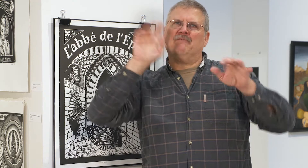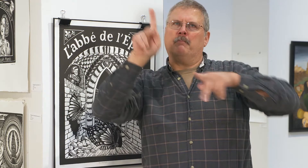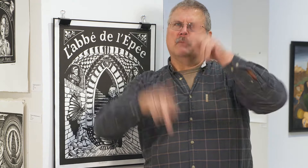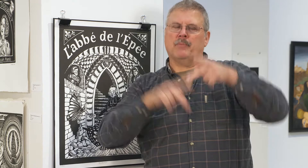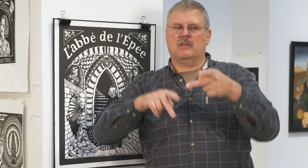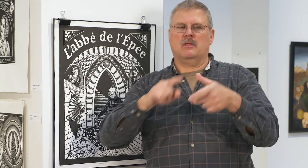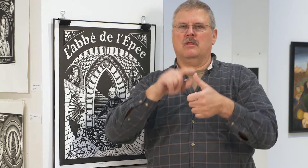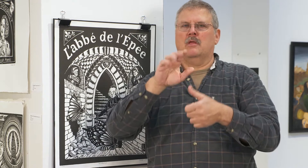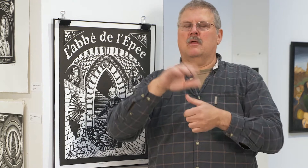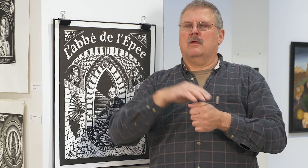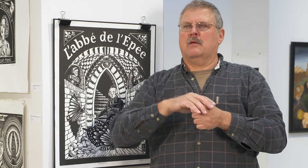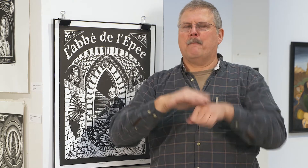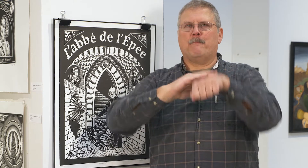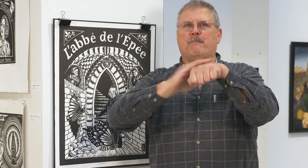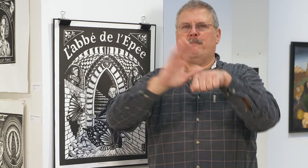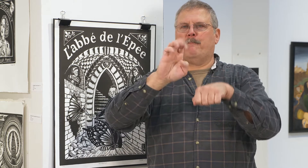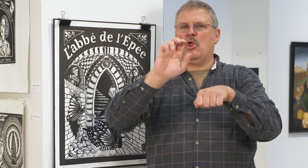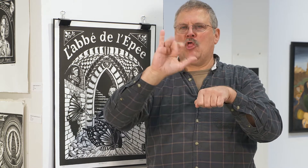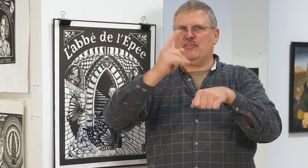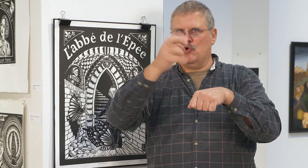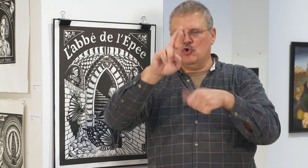These 3 flowers represent famous deaf people--